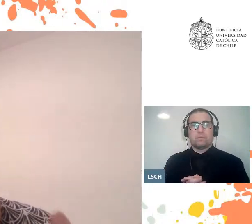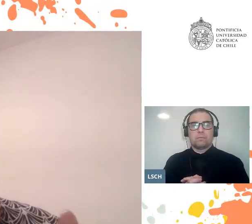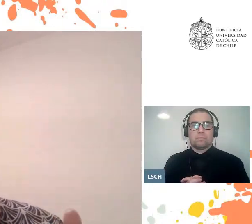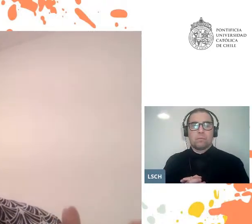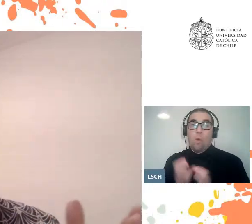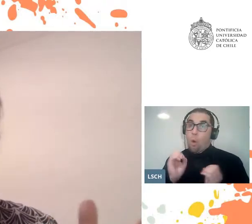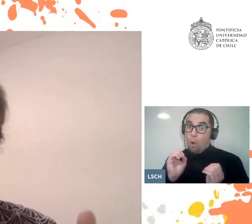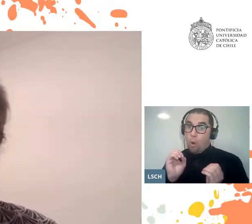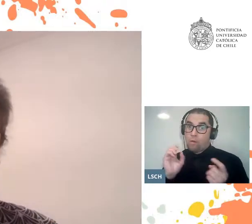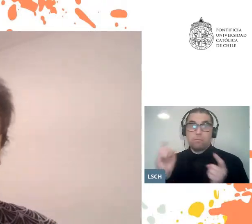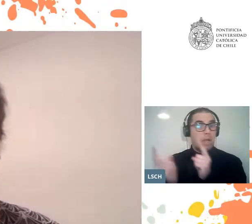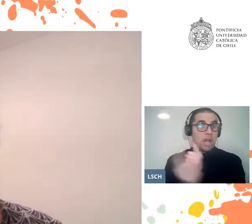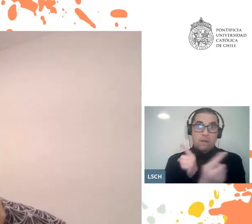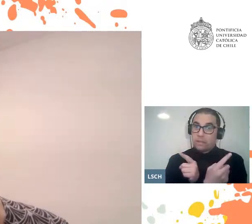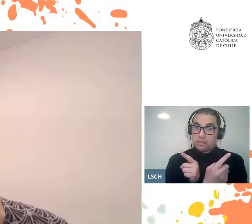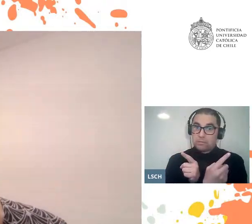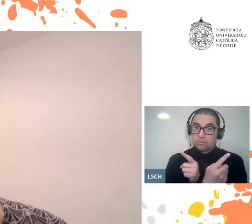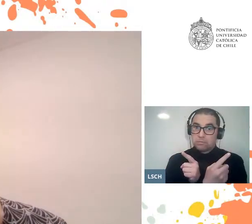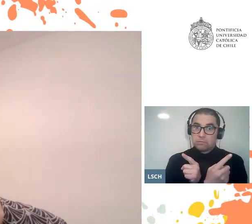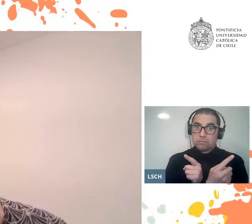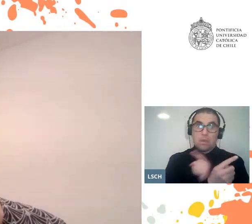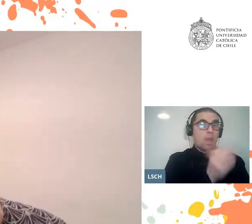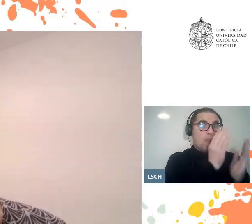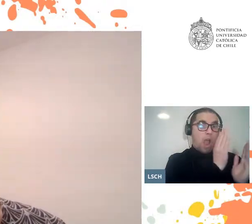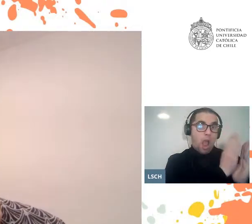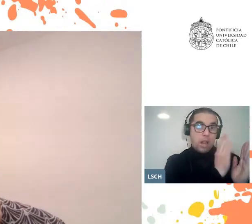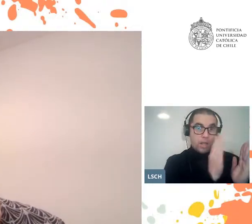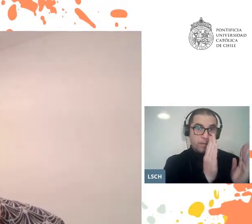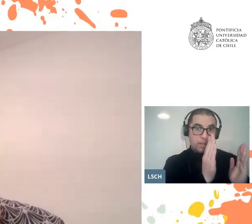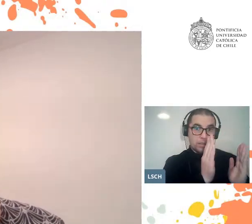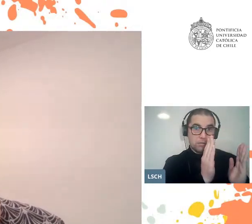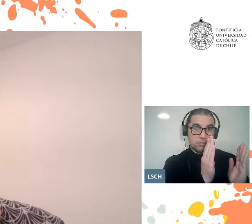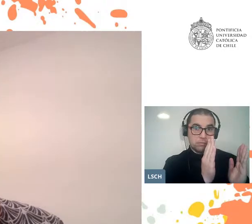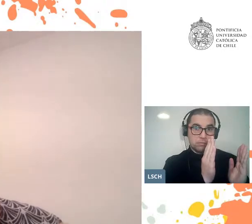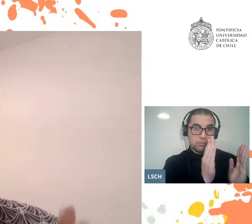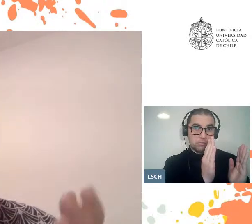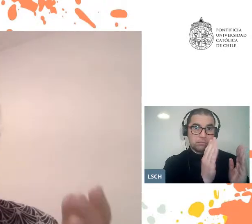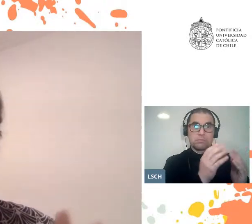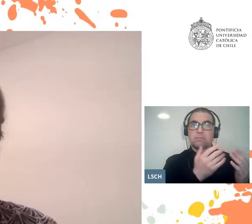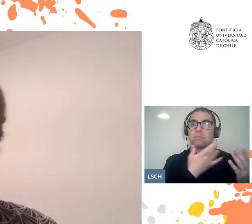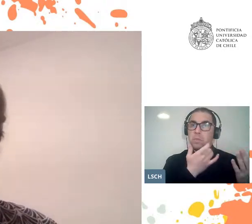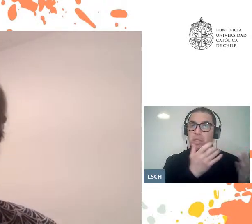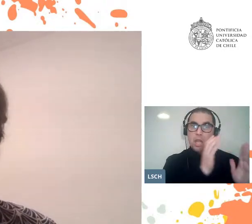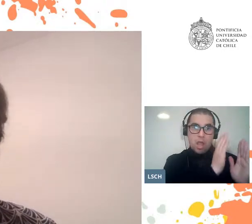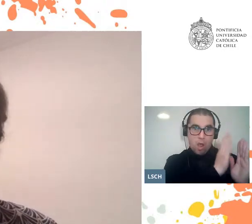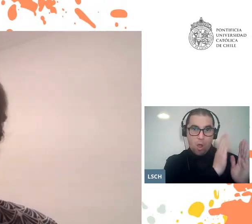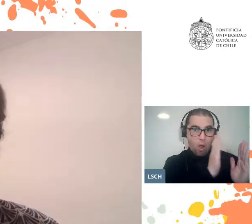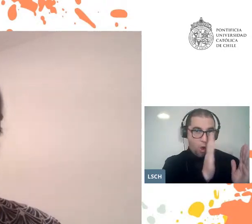or perhaps the order is inverse, because there is structure,